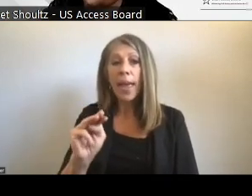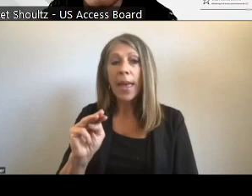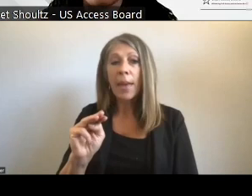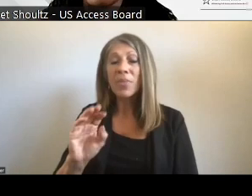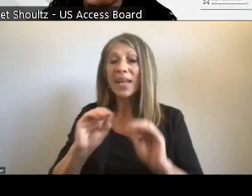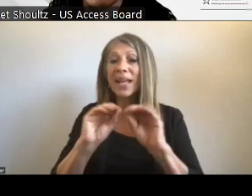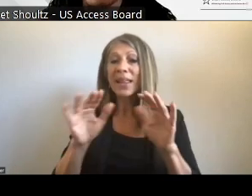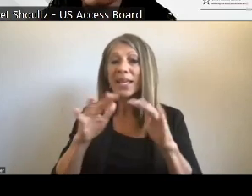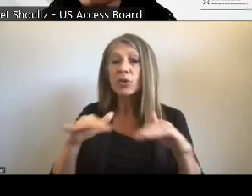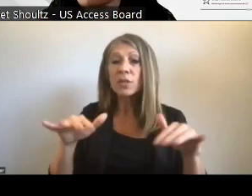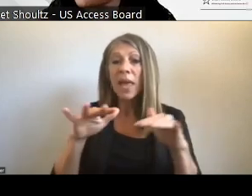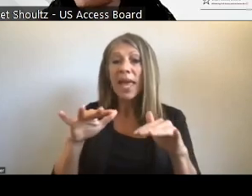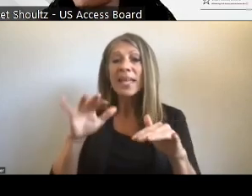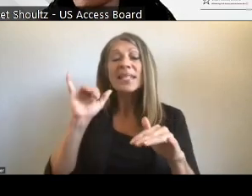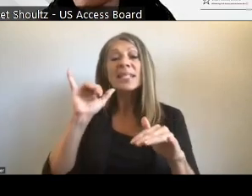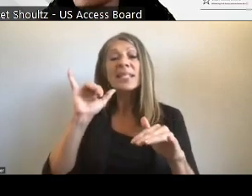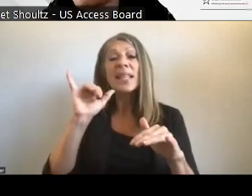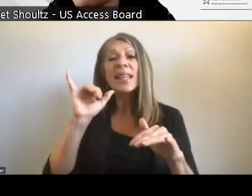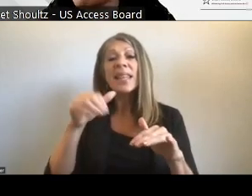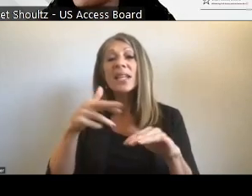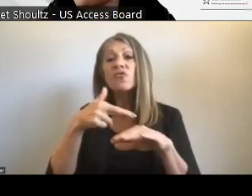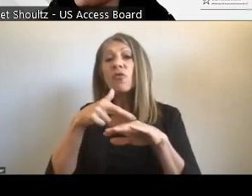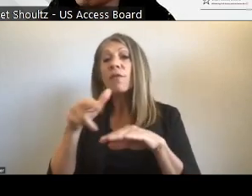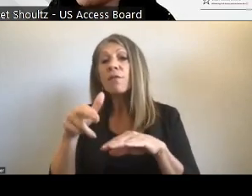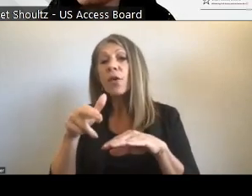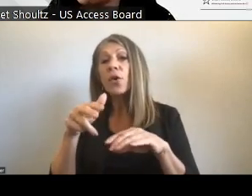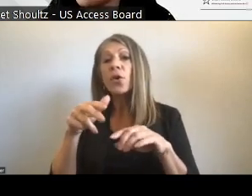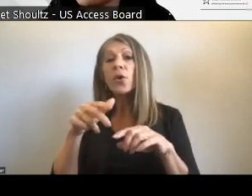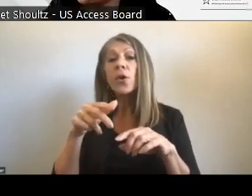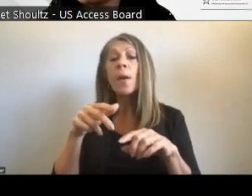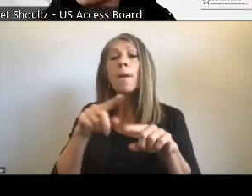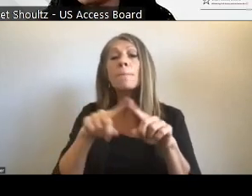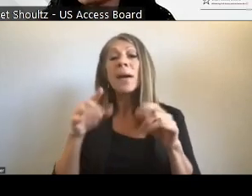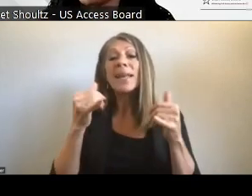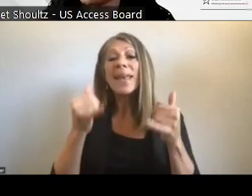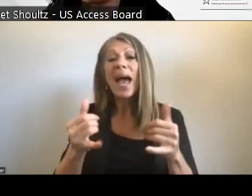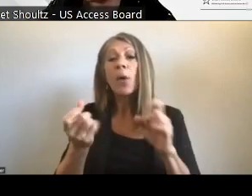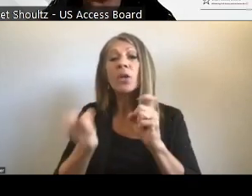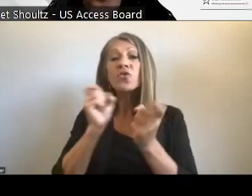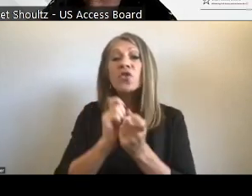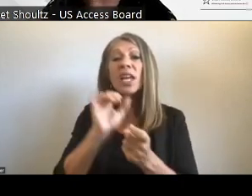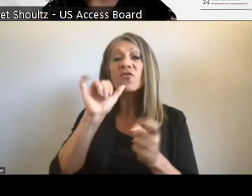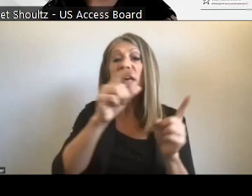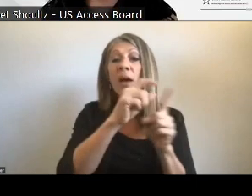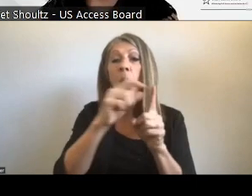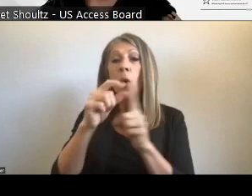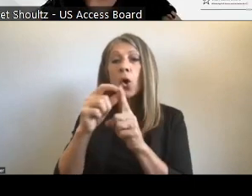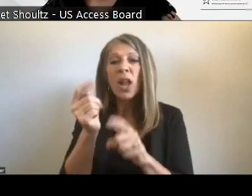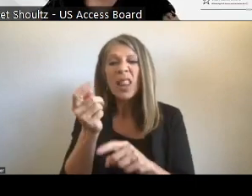space is what we referred it to in the NPRM, but we've now changed that terminology slightly and